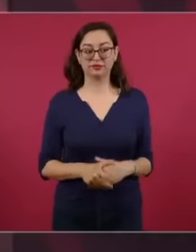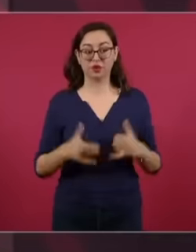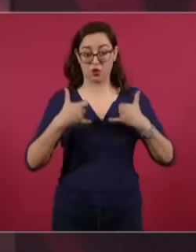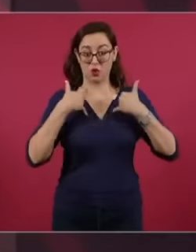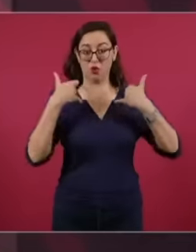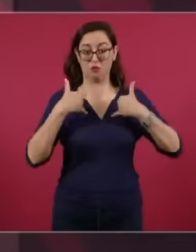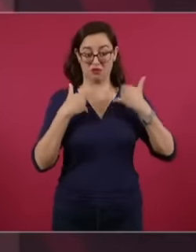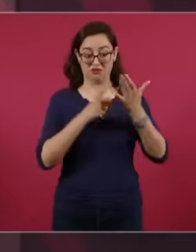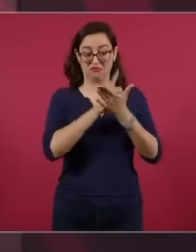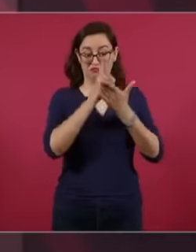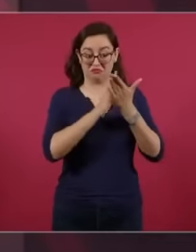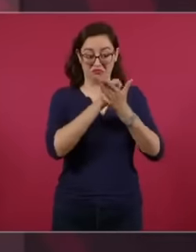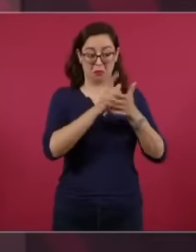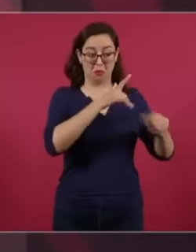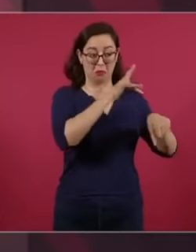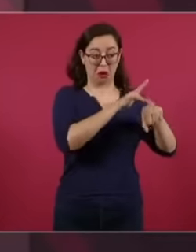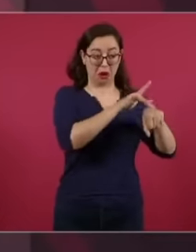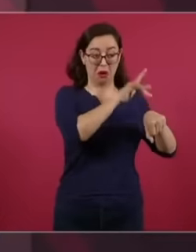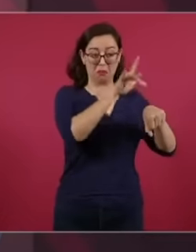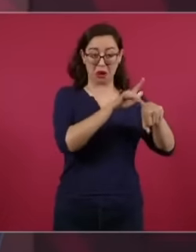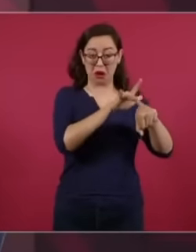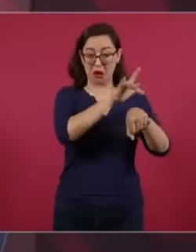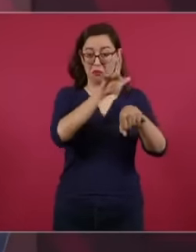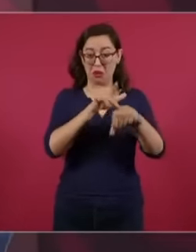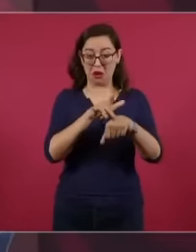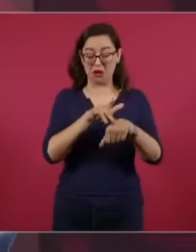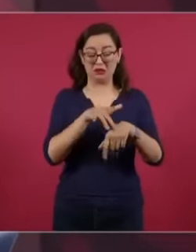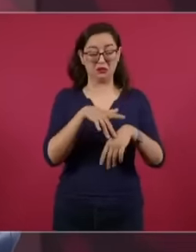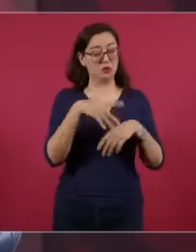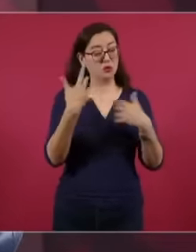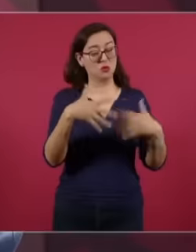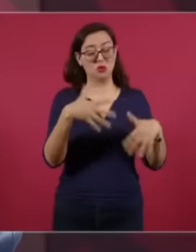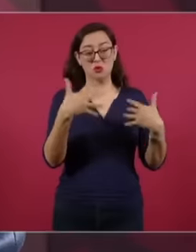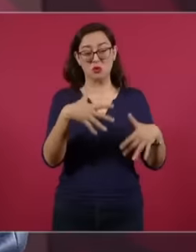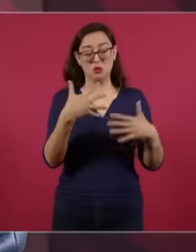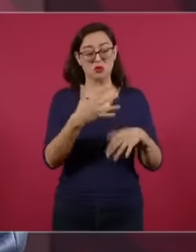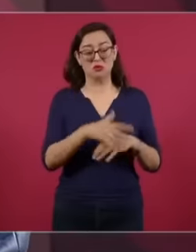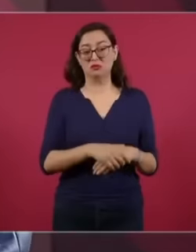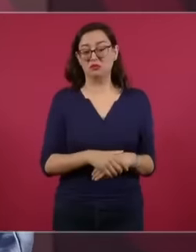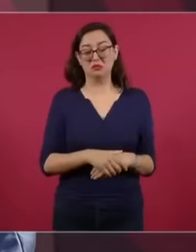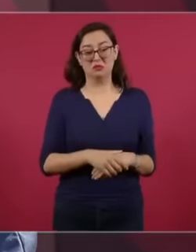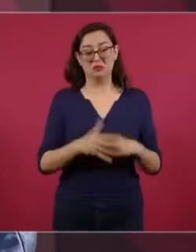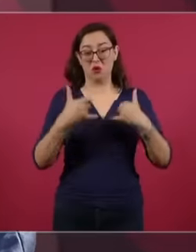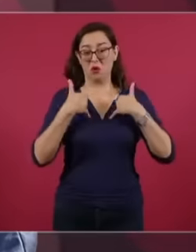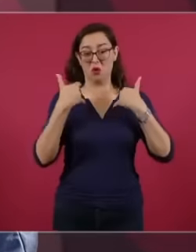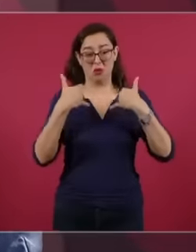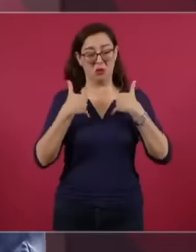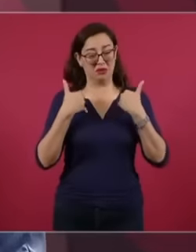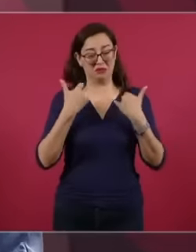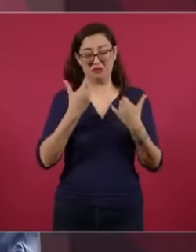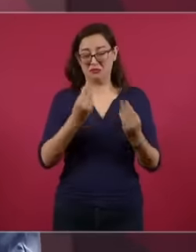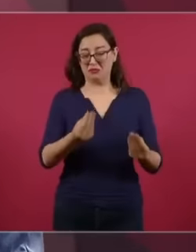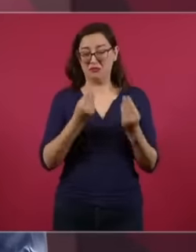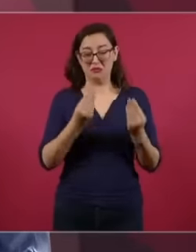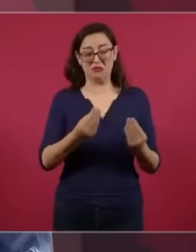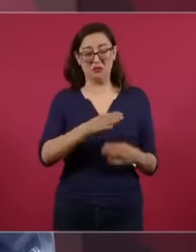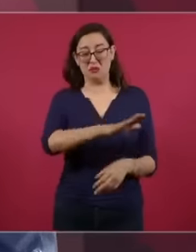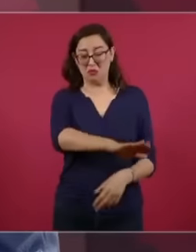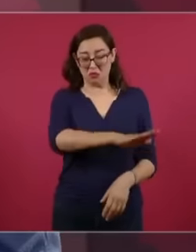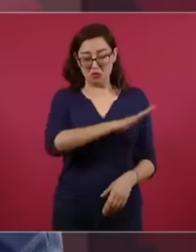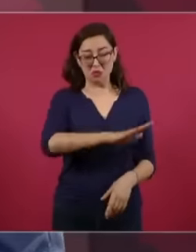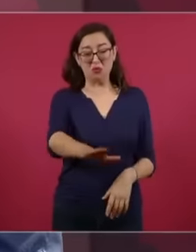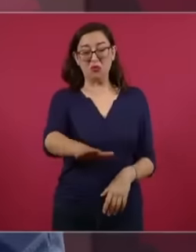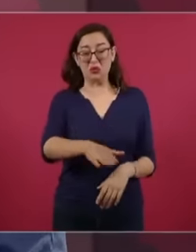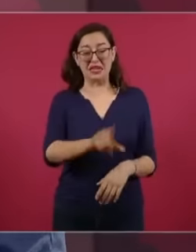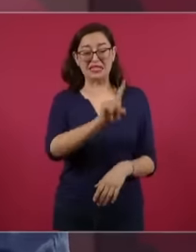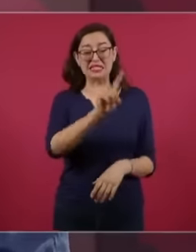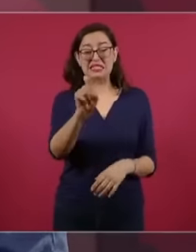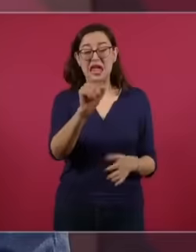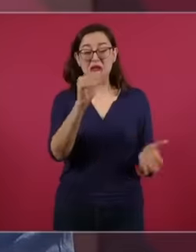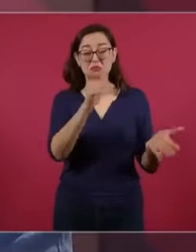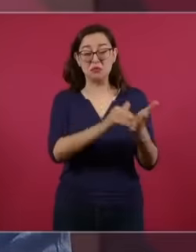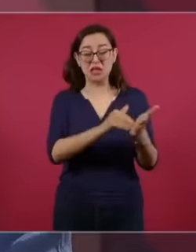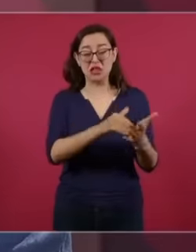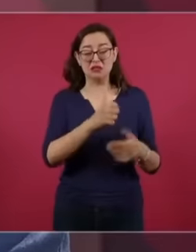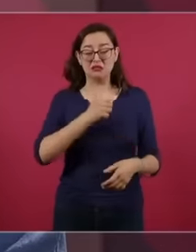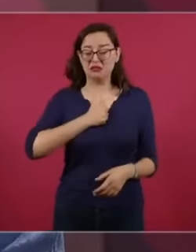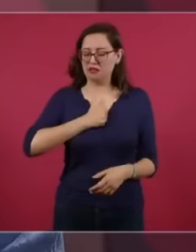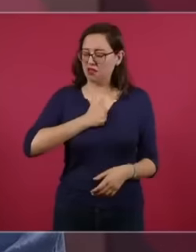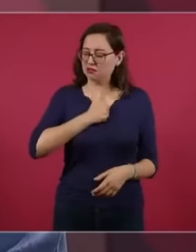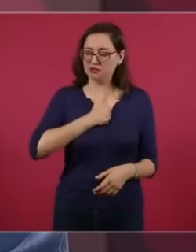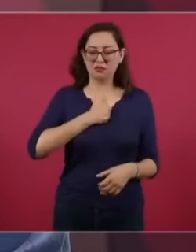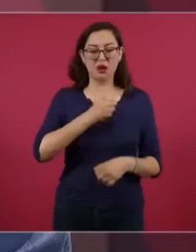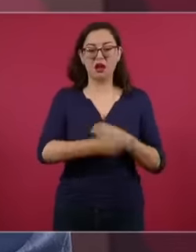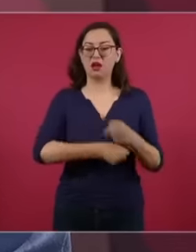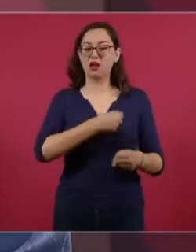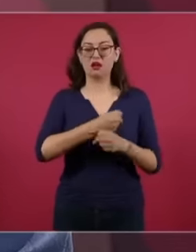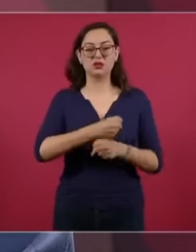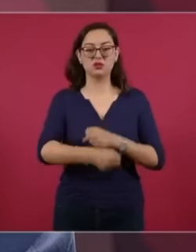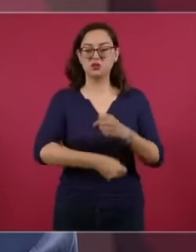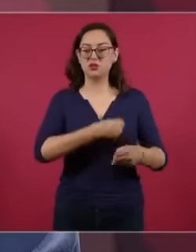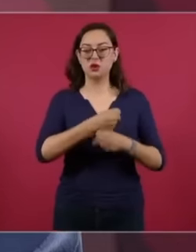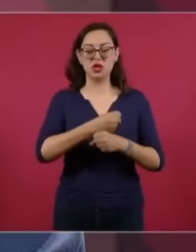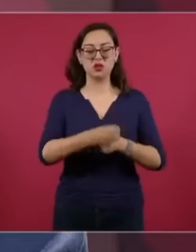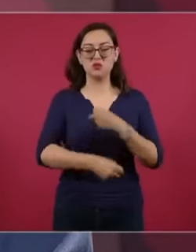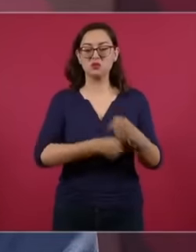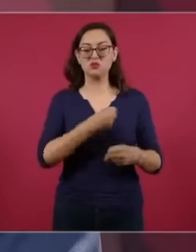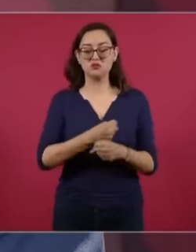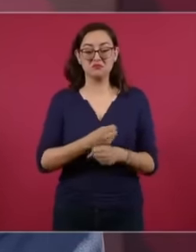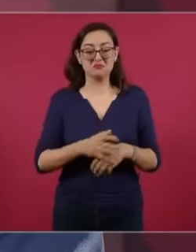drug consumption with the unfortunate death of 100,000 young people each year who seek an answer to